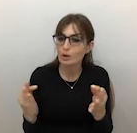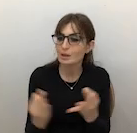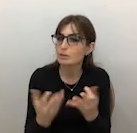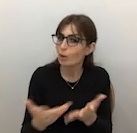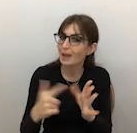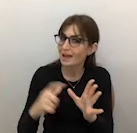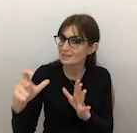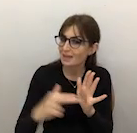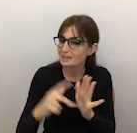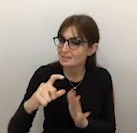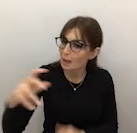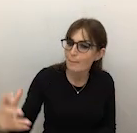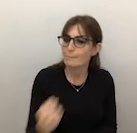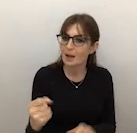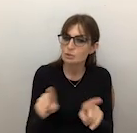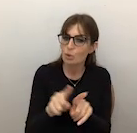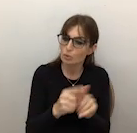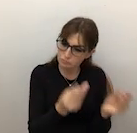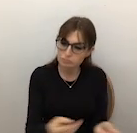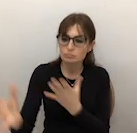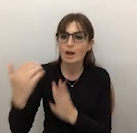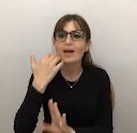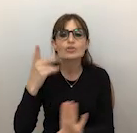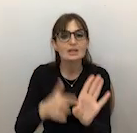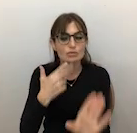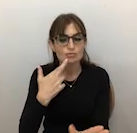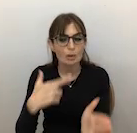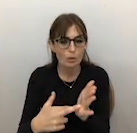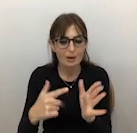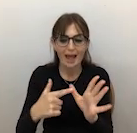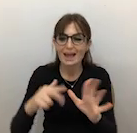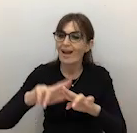by the ACNC, must also lodge an annual financial report or AFR.